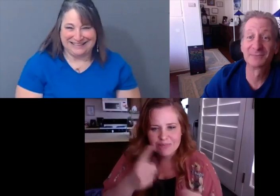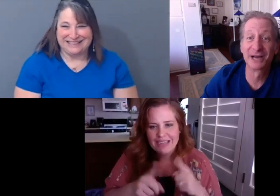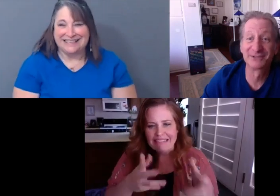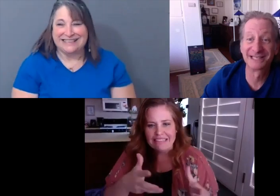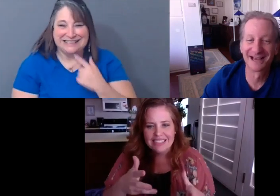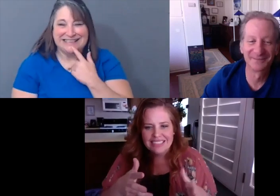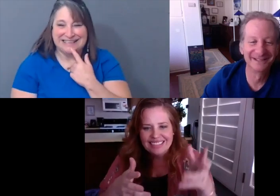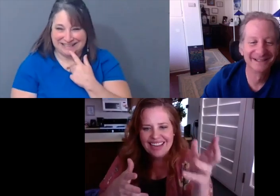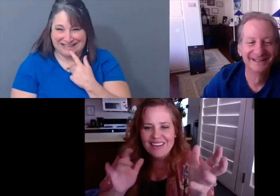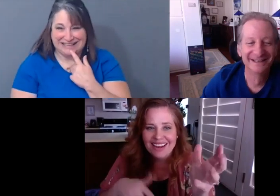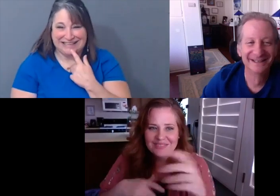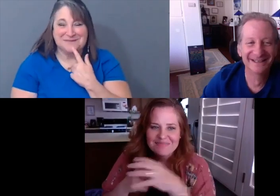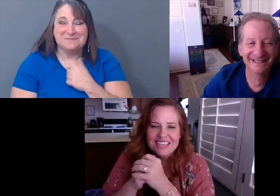I'm mispronouncing that... Oh yeah.